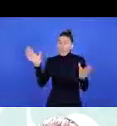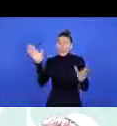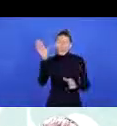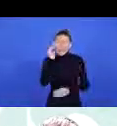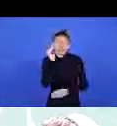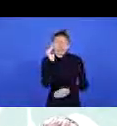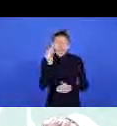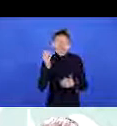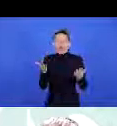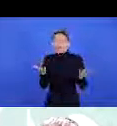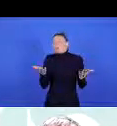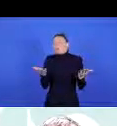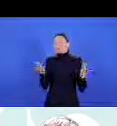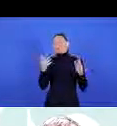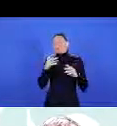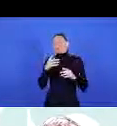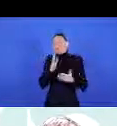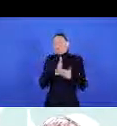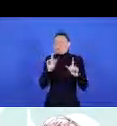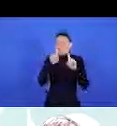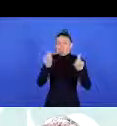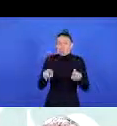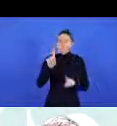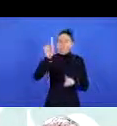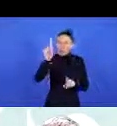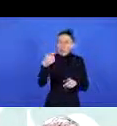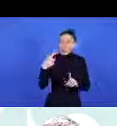no one knows, but if medically everything is fine, then chances are